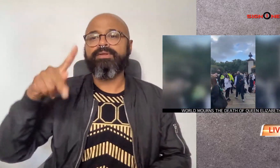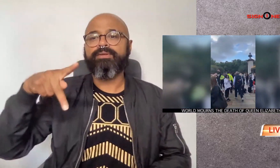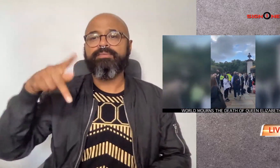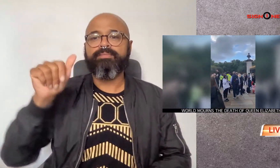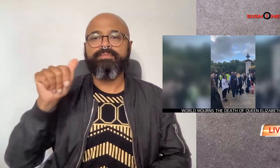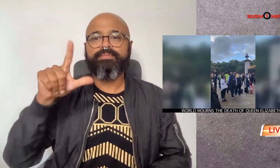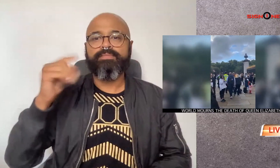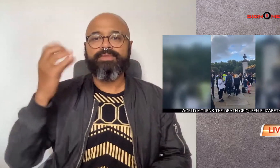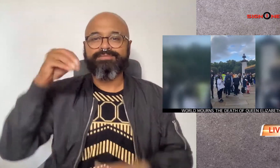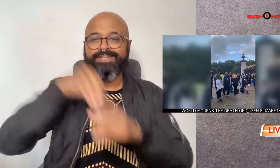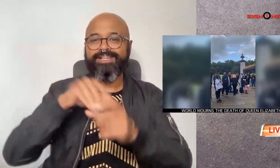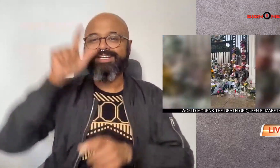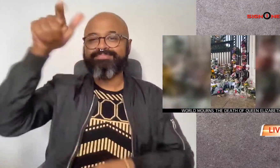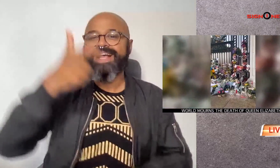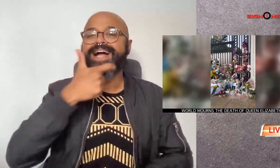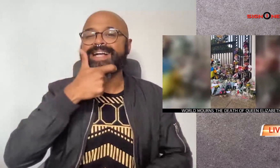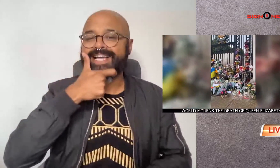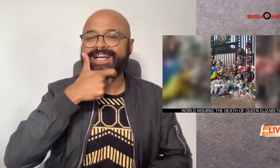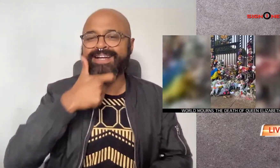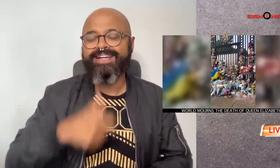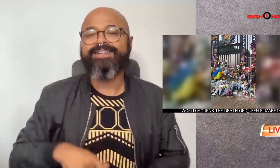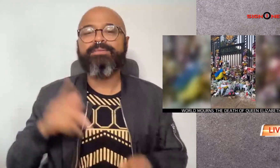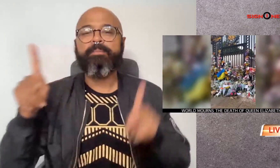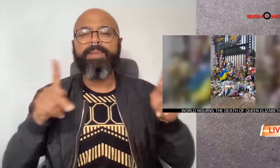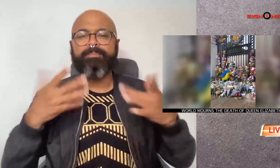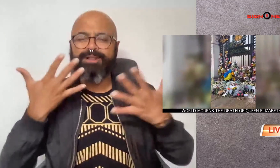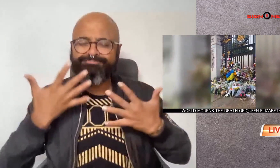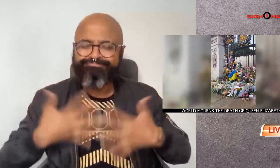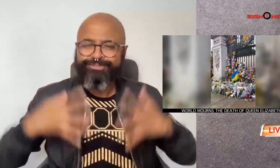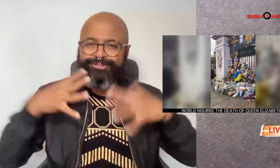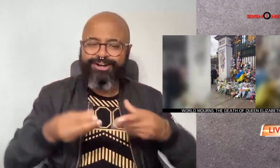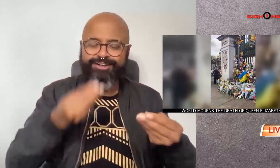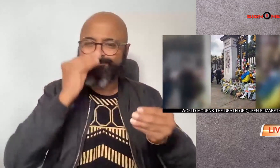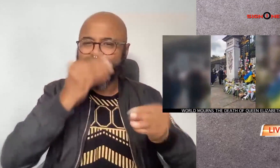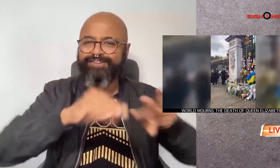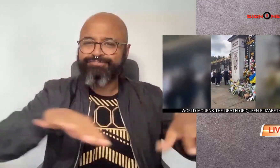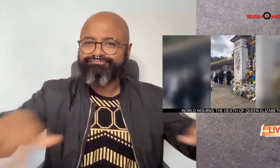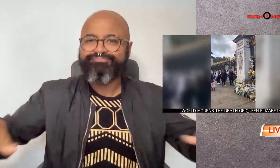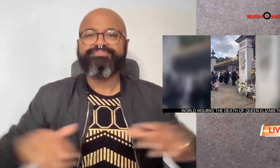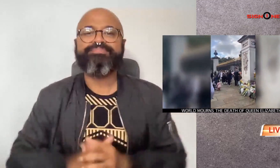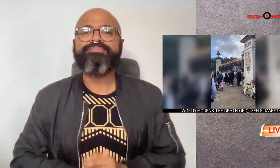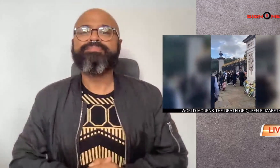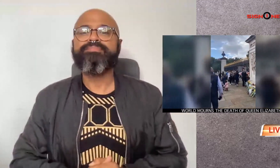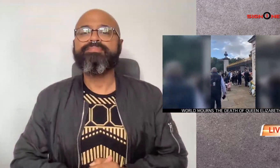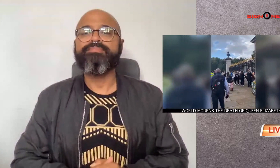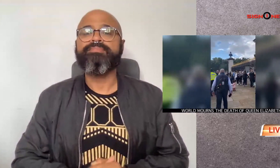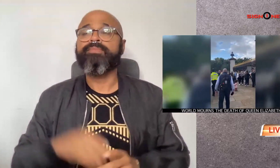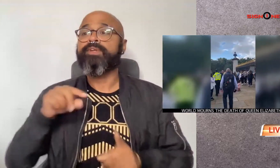a sea of flowers have been placed in front of Buckingham palace in England by mourners